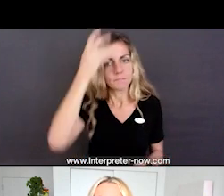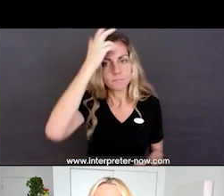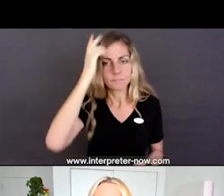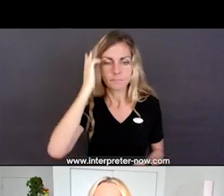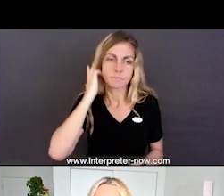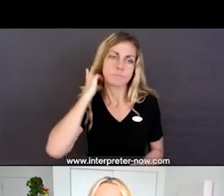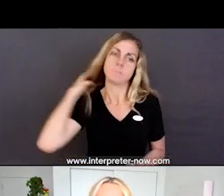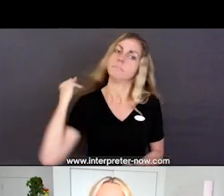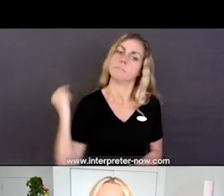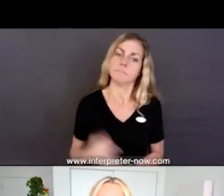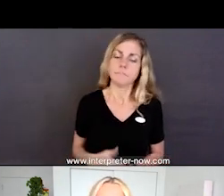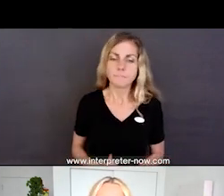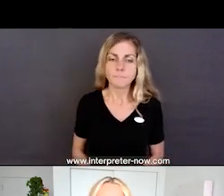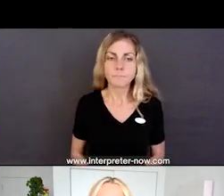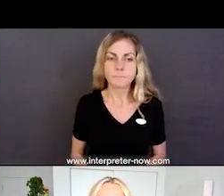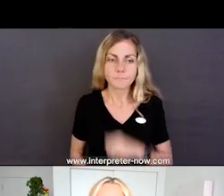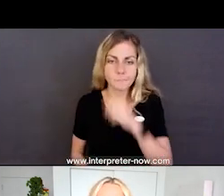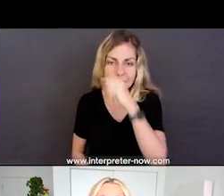occur in your life.